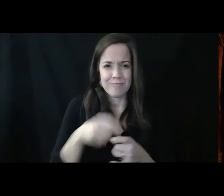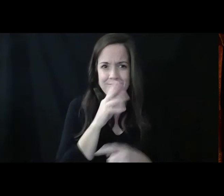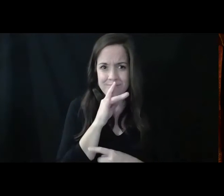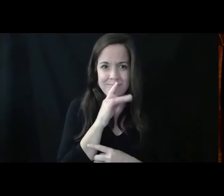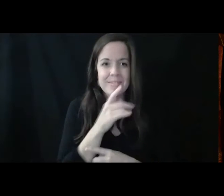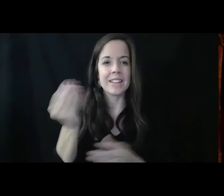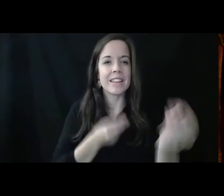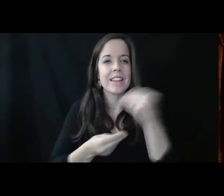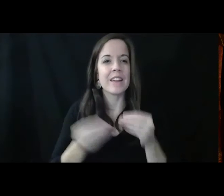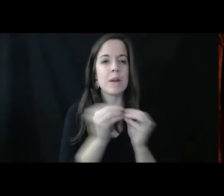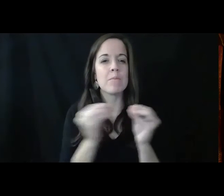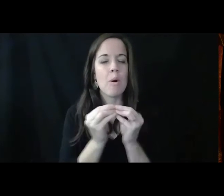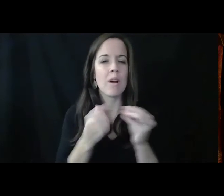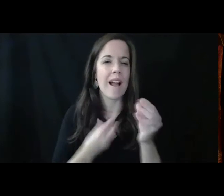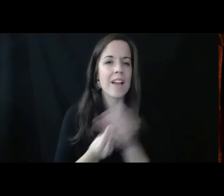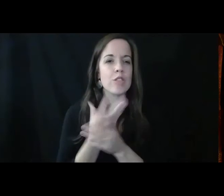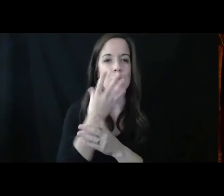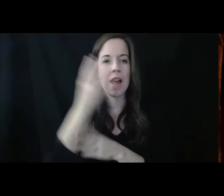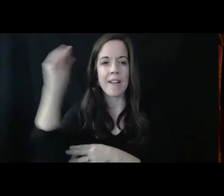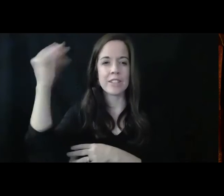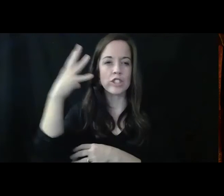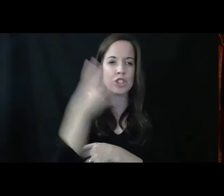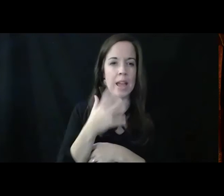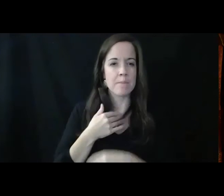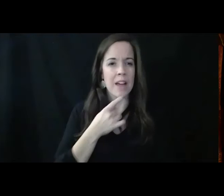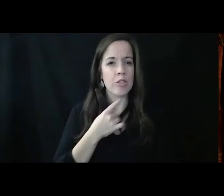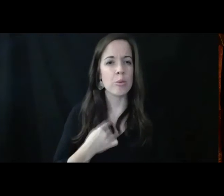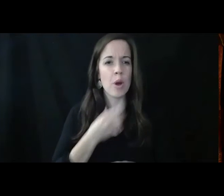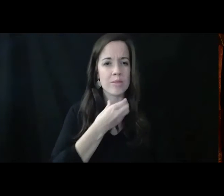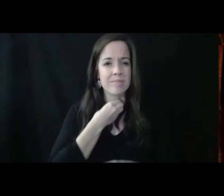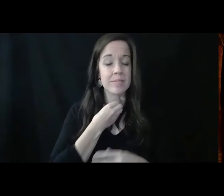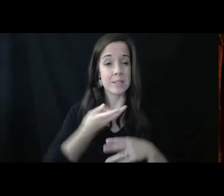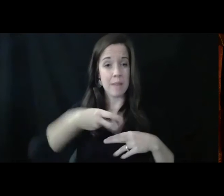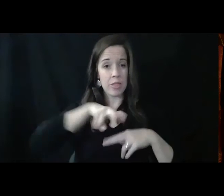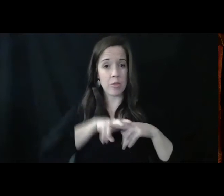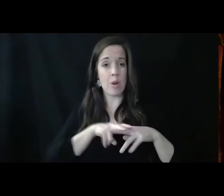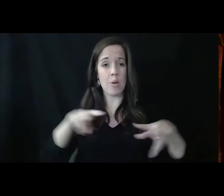I thrive in shade // my throat is my throne so // queen me bitch